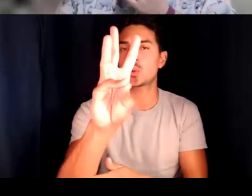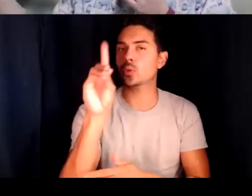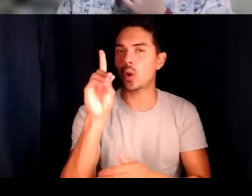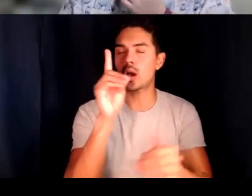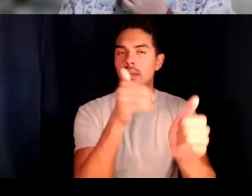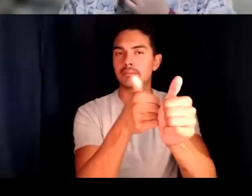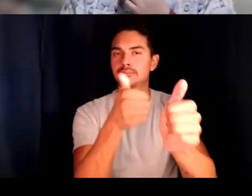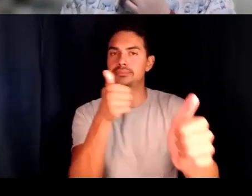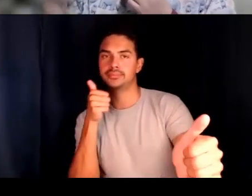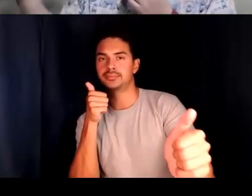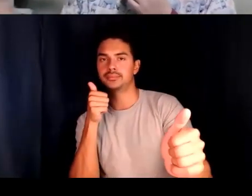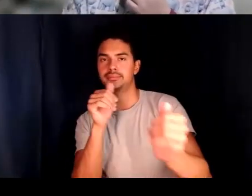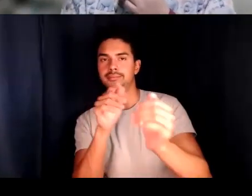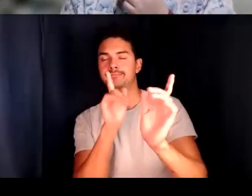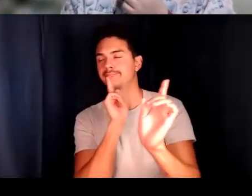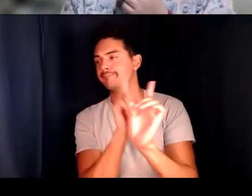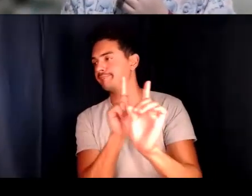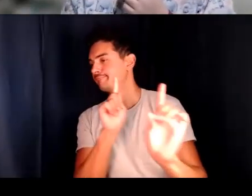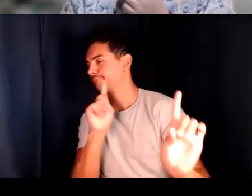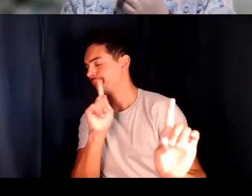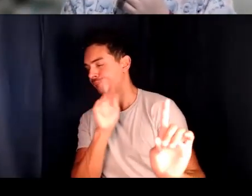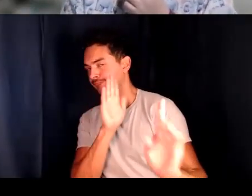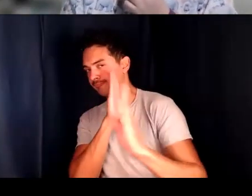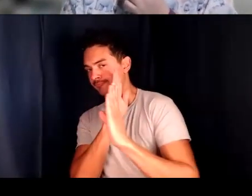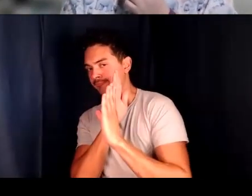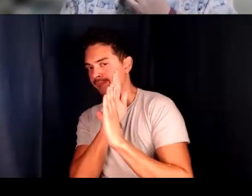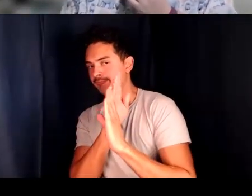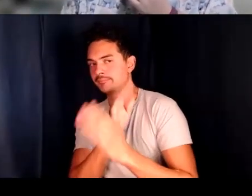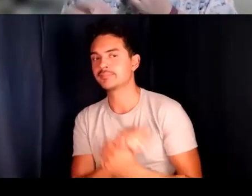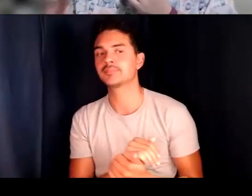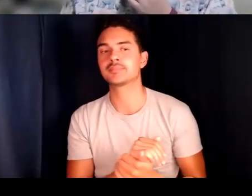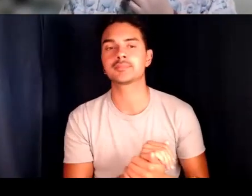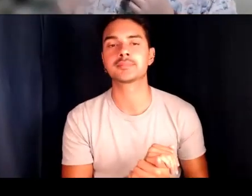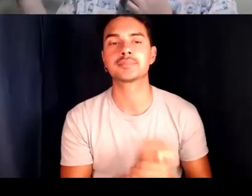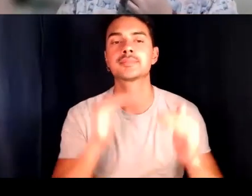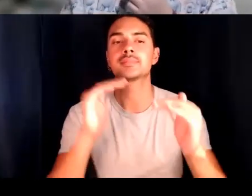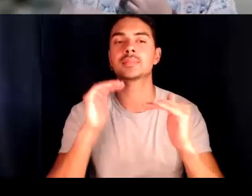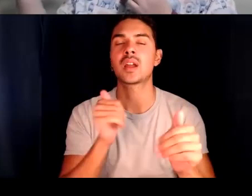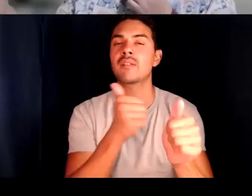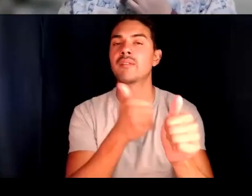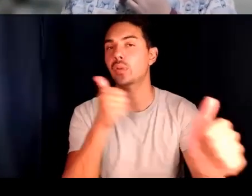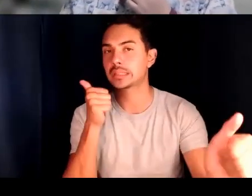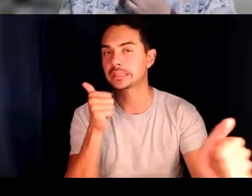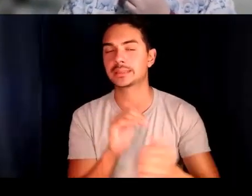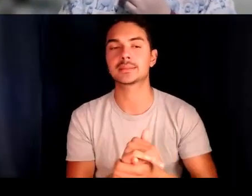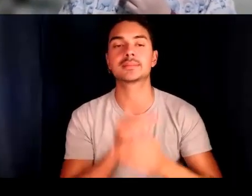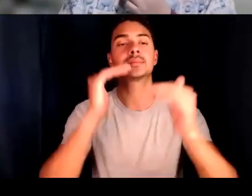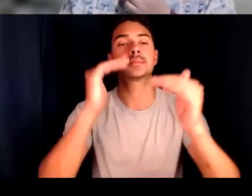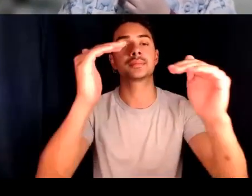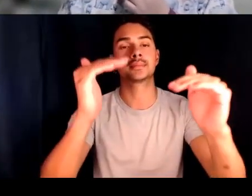seeking continuous or intense connection and seeking affirmation or feedback constantly.